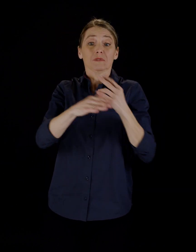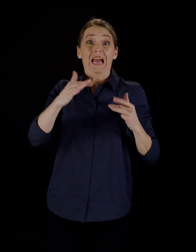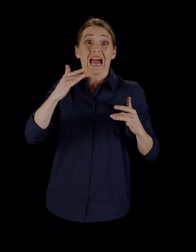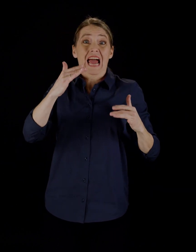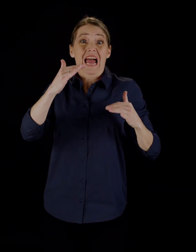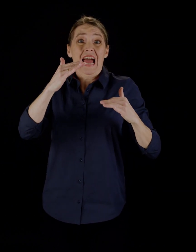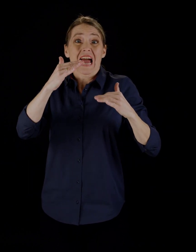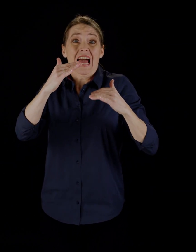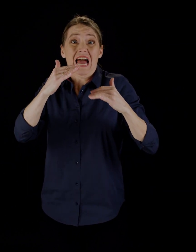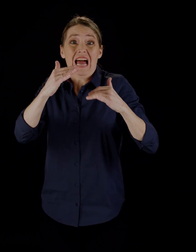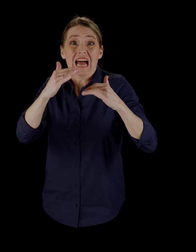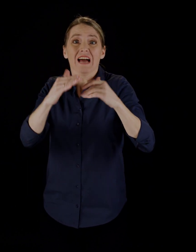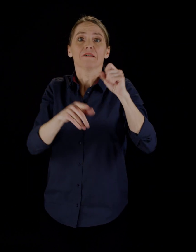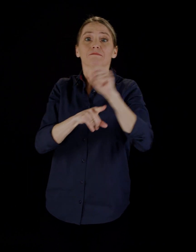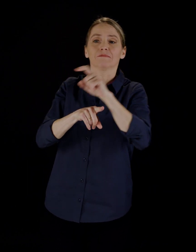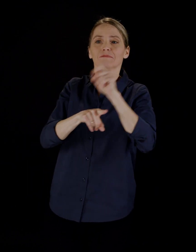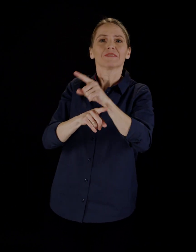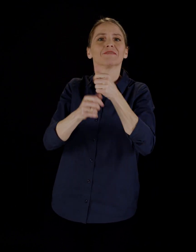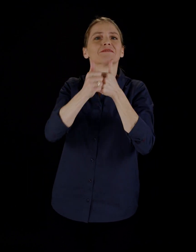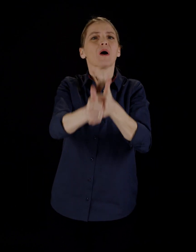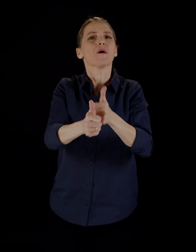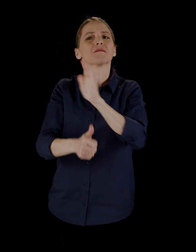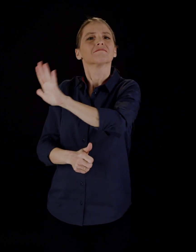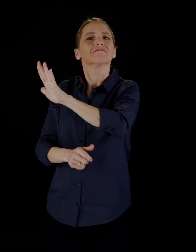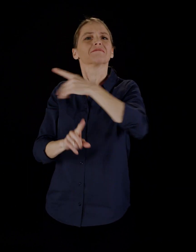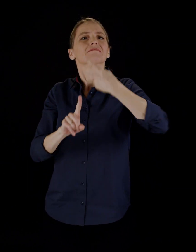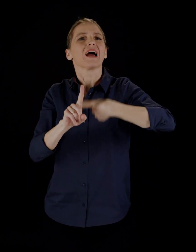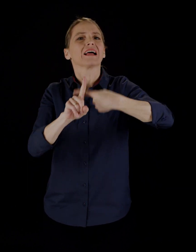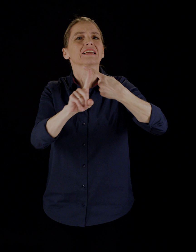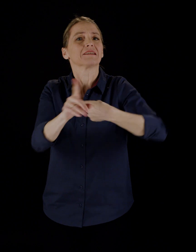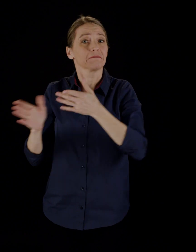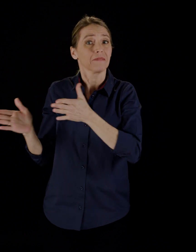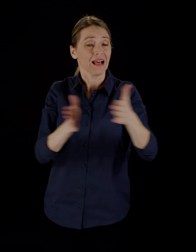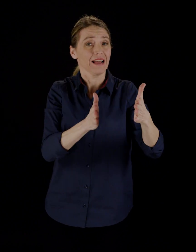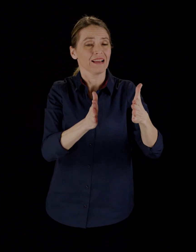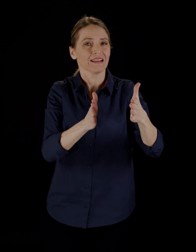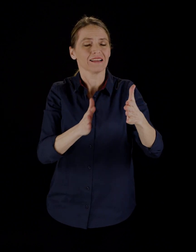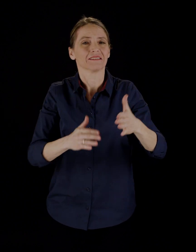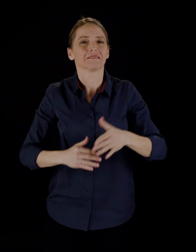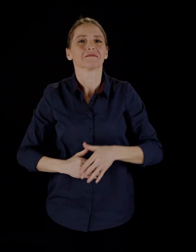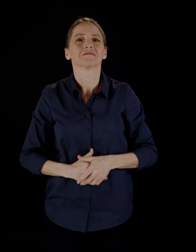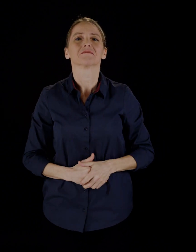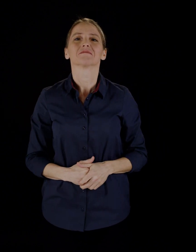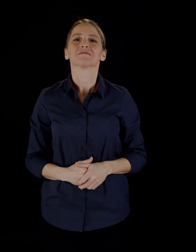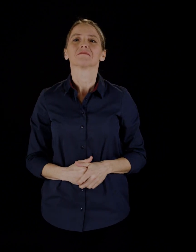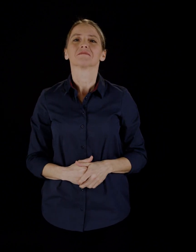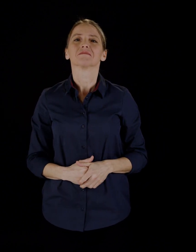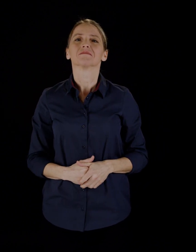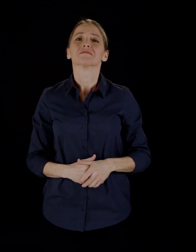The notifications are sent at pre-set intervals, before nearing the data limit, and once the